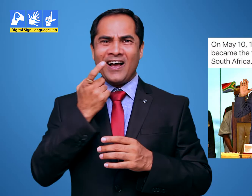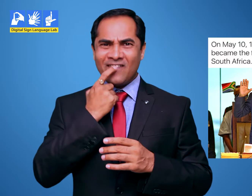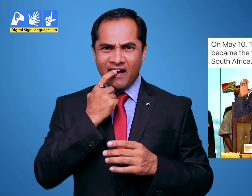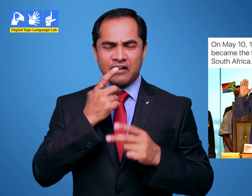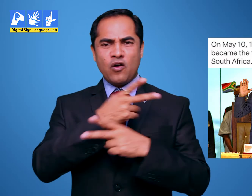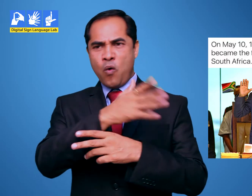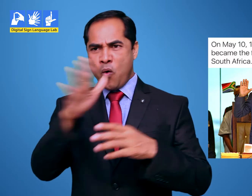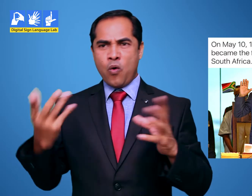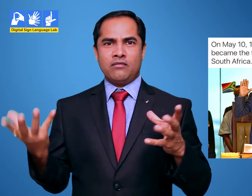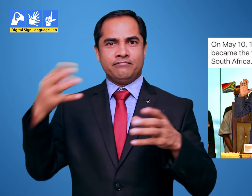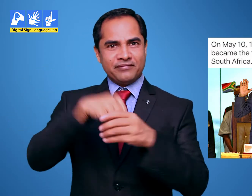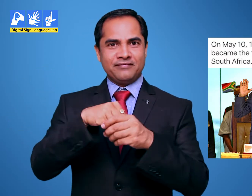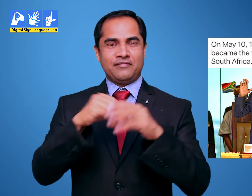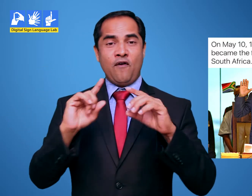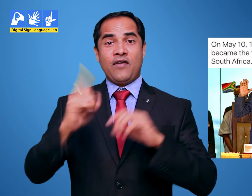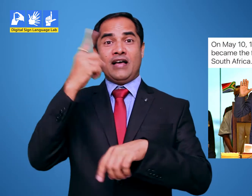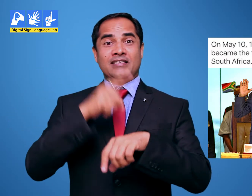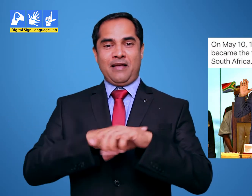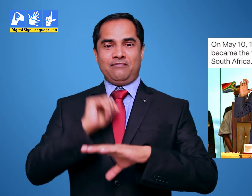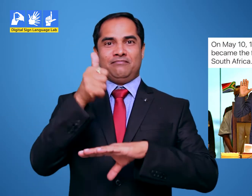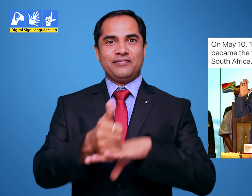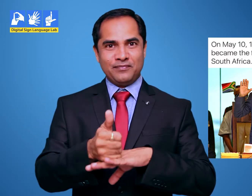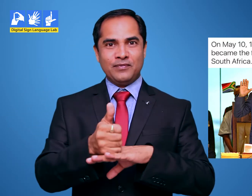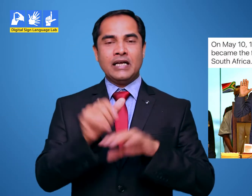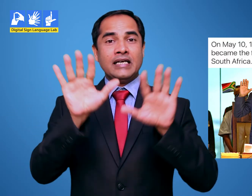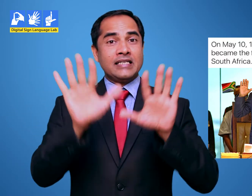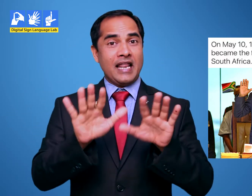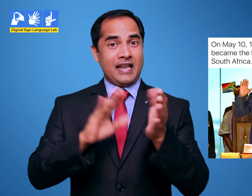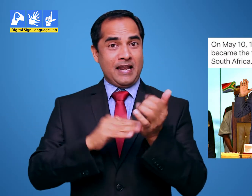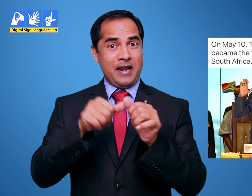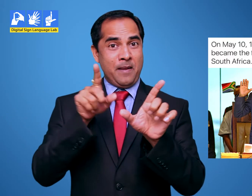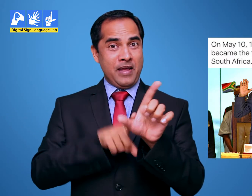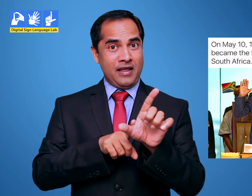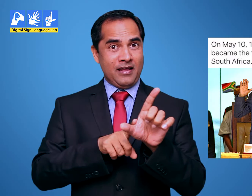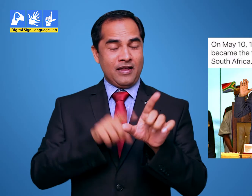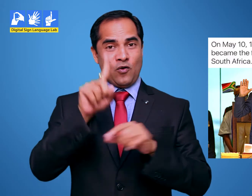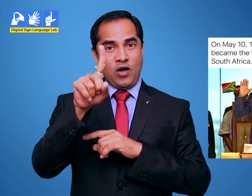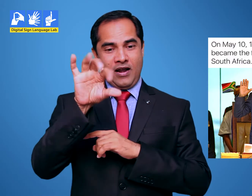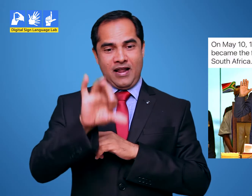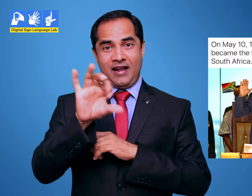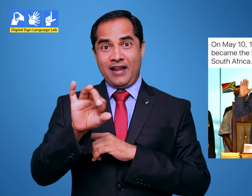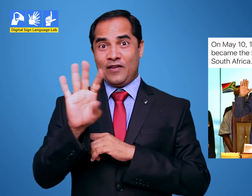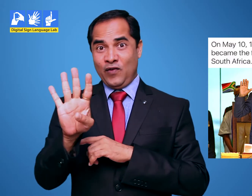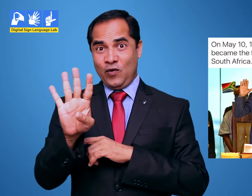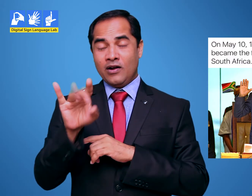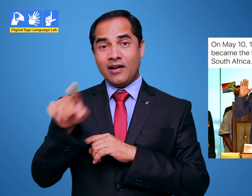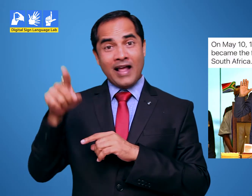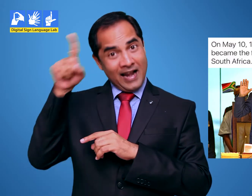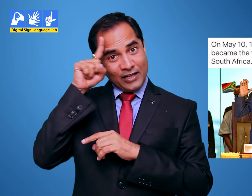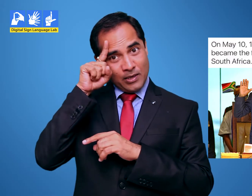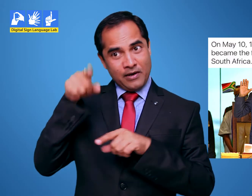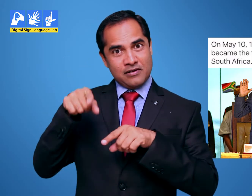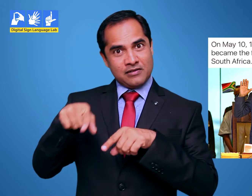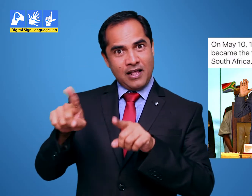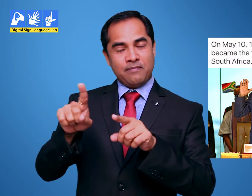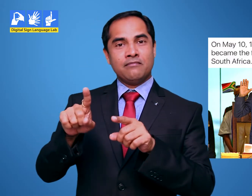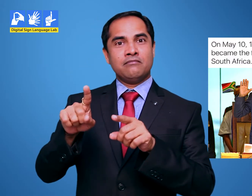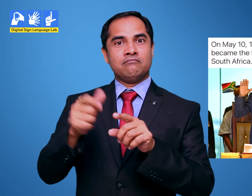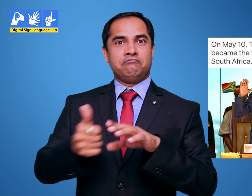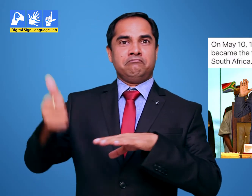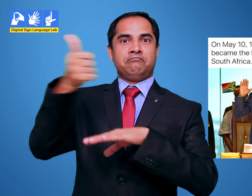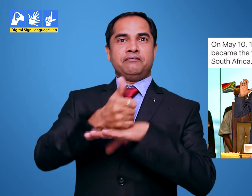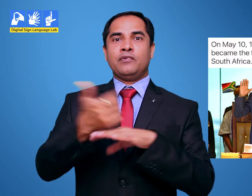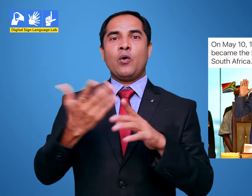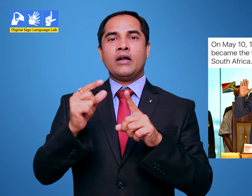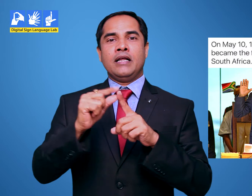where all people could work together. On 10th May 1994, Mandela became the first